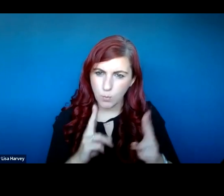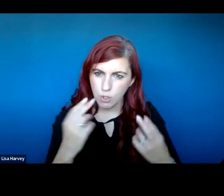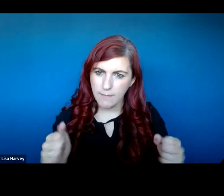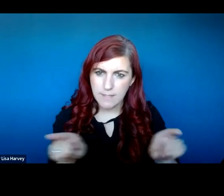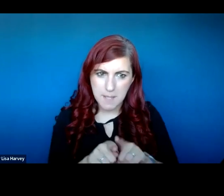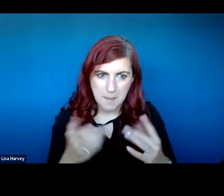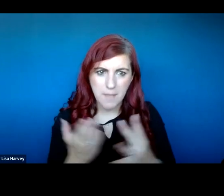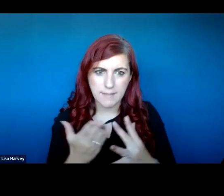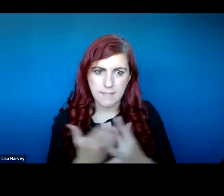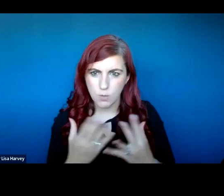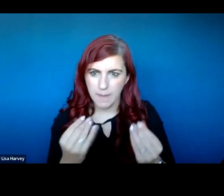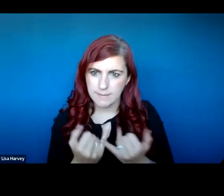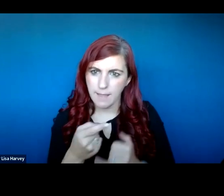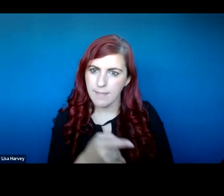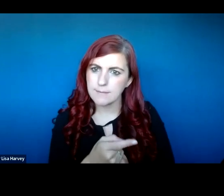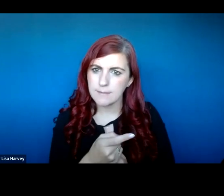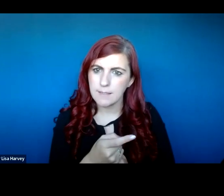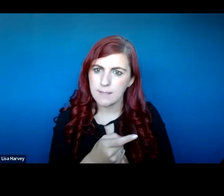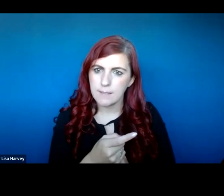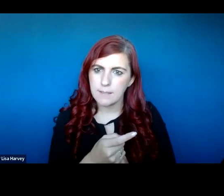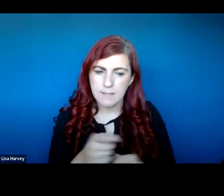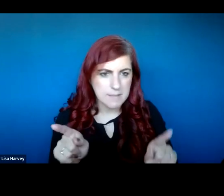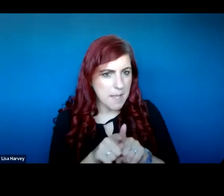things like that as anybody else.